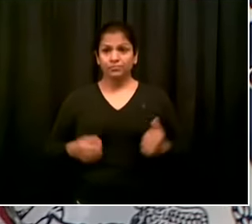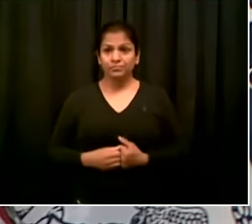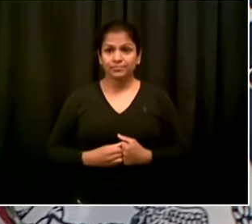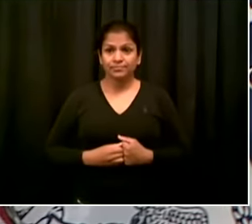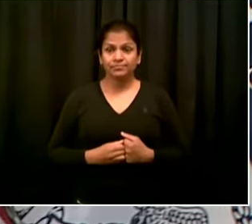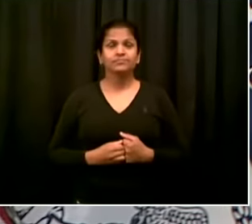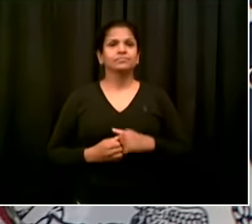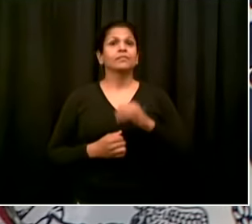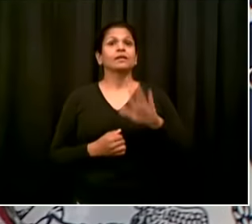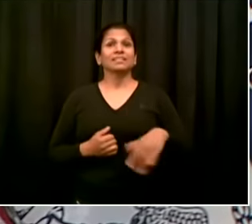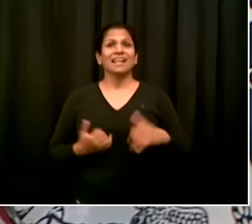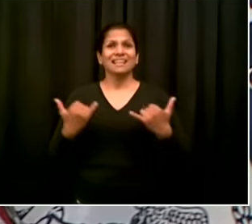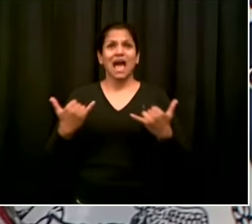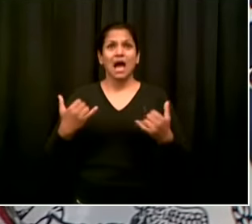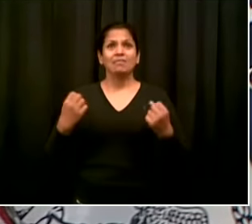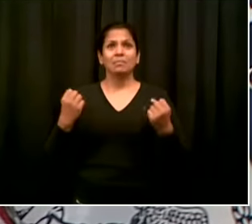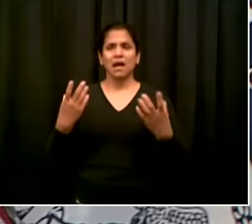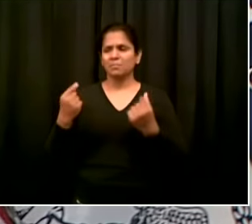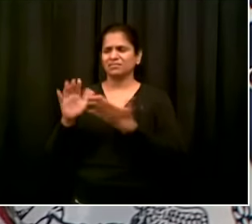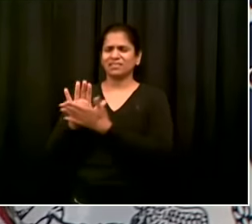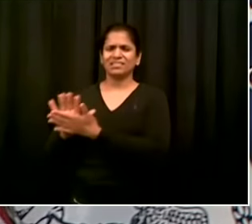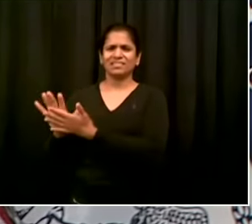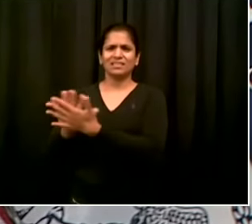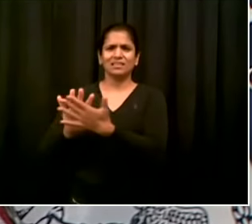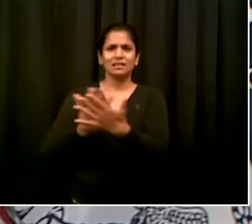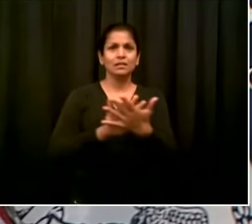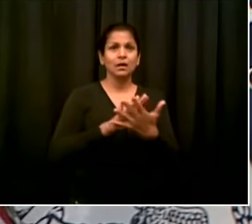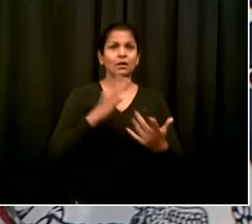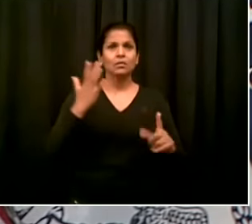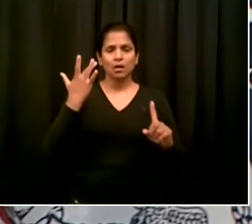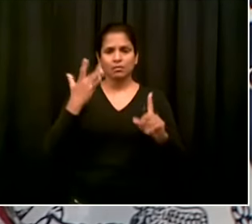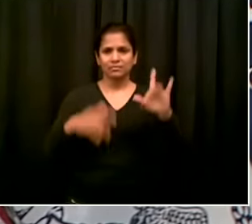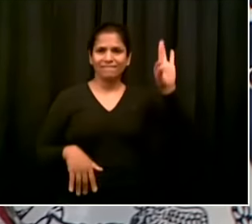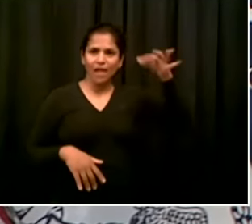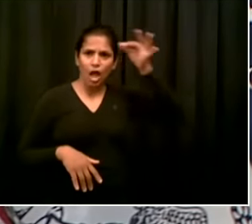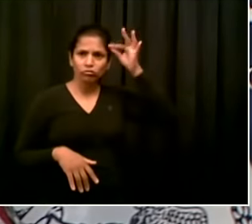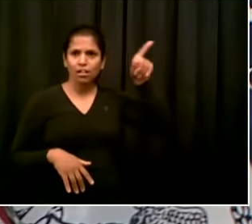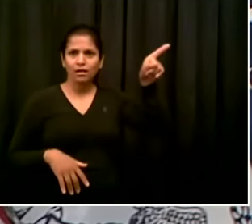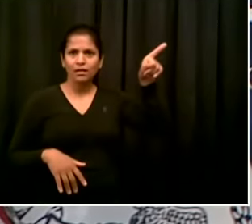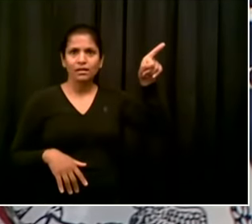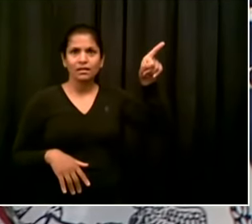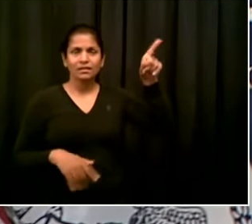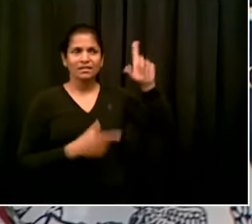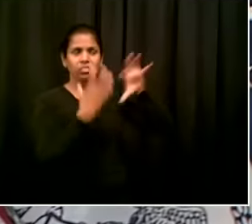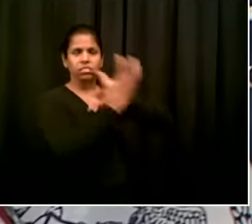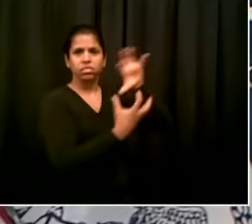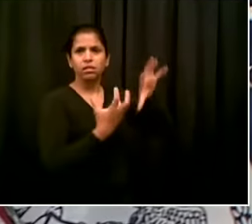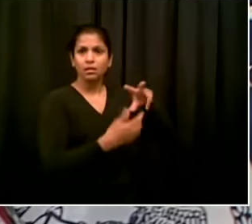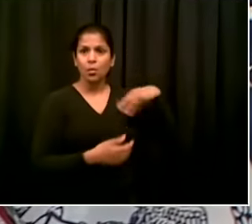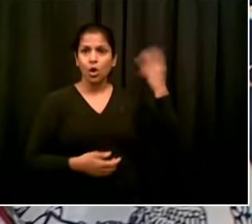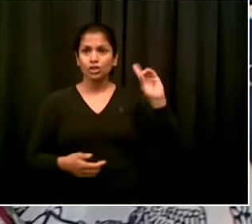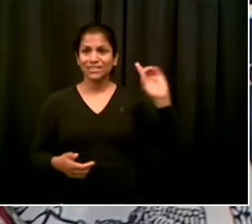AHEAD OF THINGS. THE MORE TESTIN G THE BETTER. I AM OIGNG TO PICK UP THAT POINT ONE MORE TIME. WHETHEIR T IS